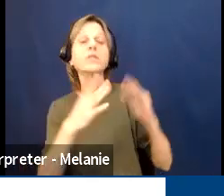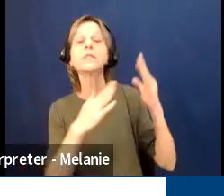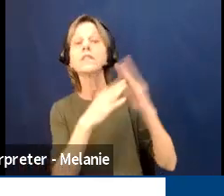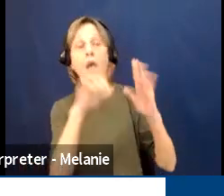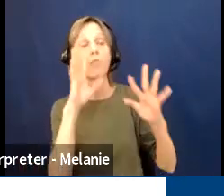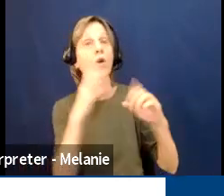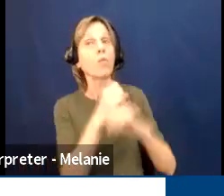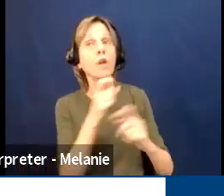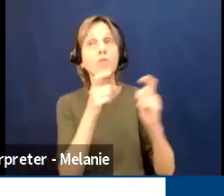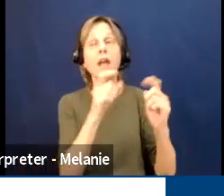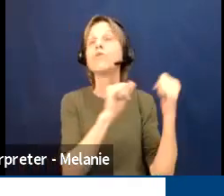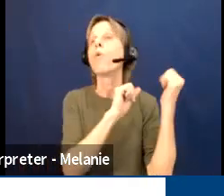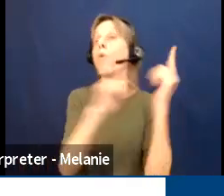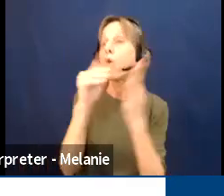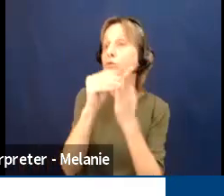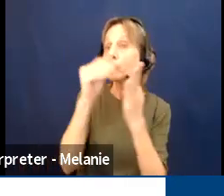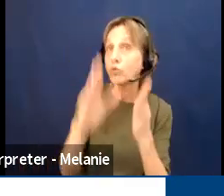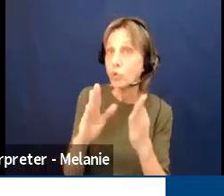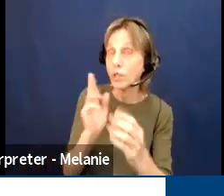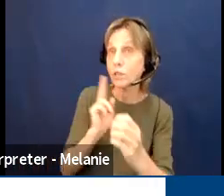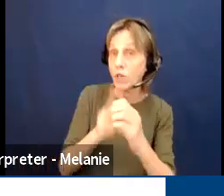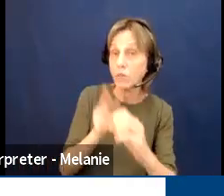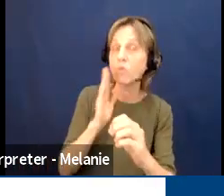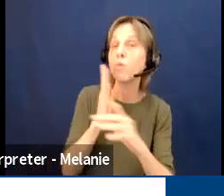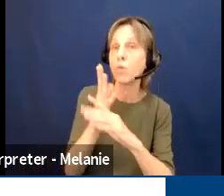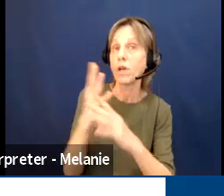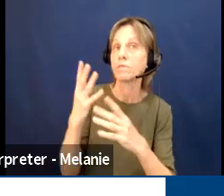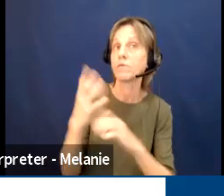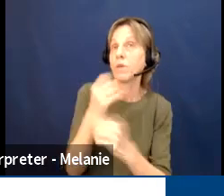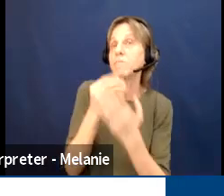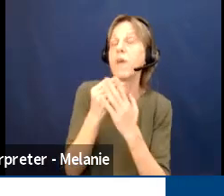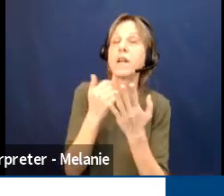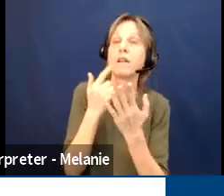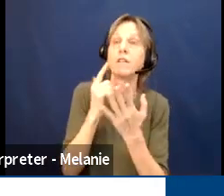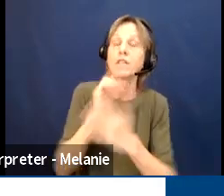win money to help them implement their program in their classroom there are a couple of reasons that